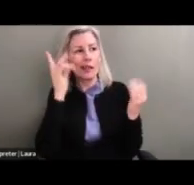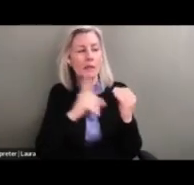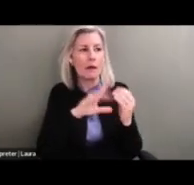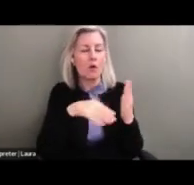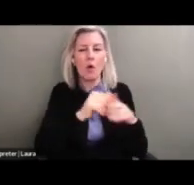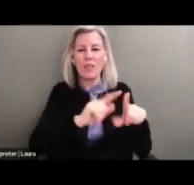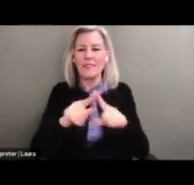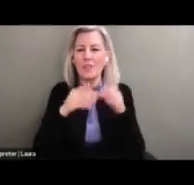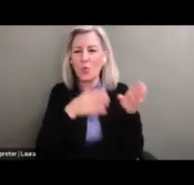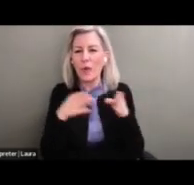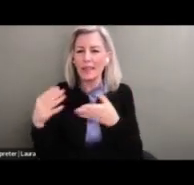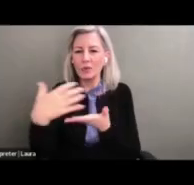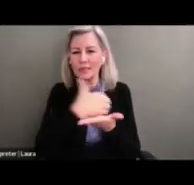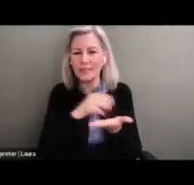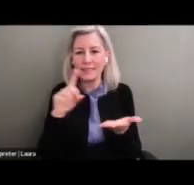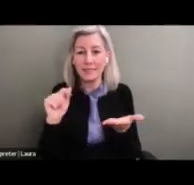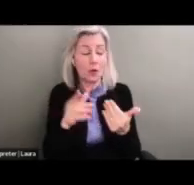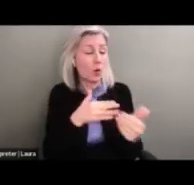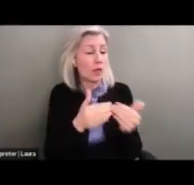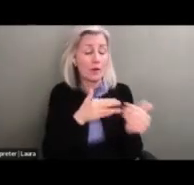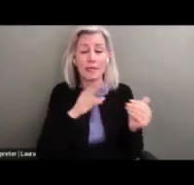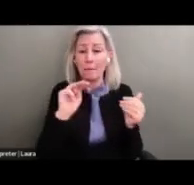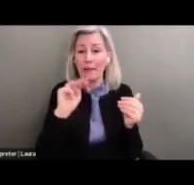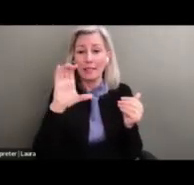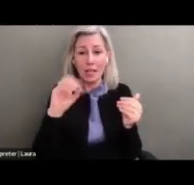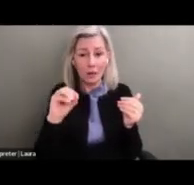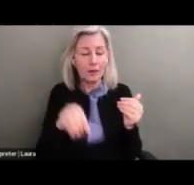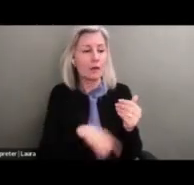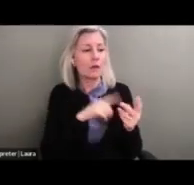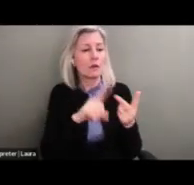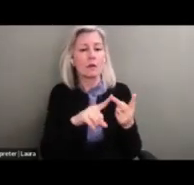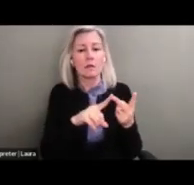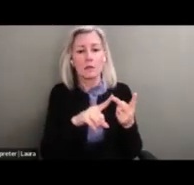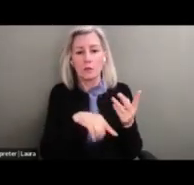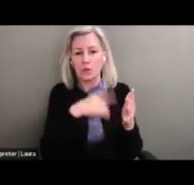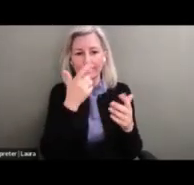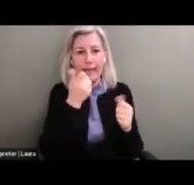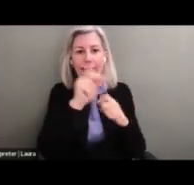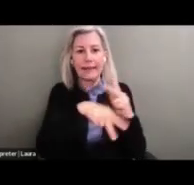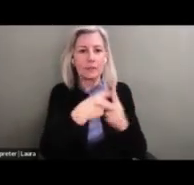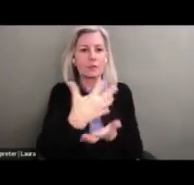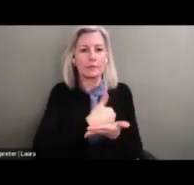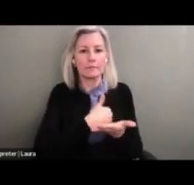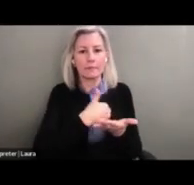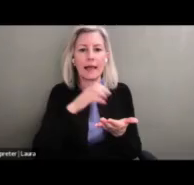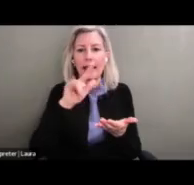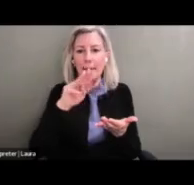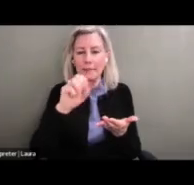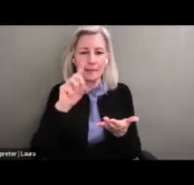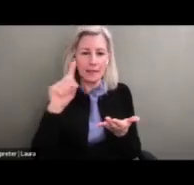using data. It's going to be important for stakeholders to work with your state and to think about all of the potential data sources,